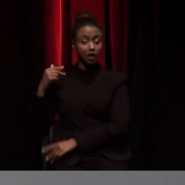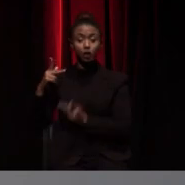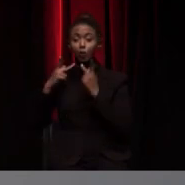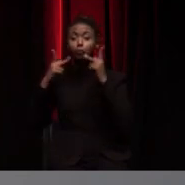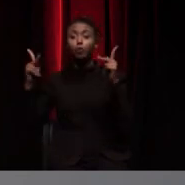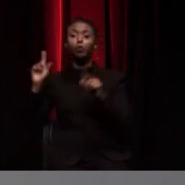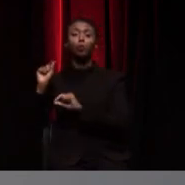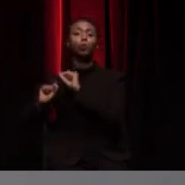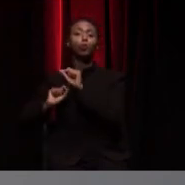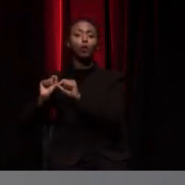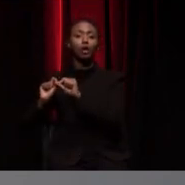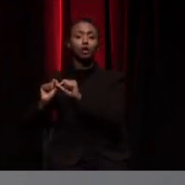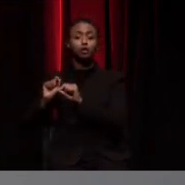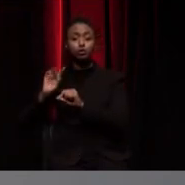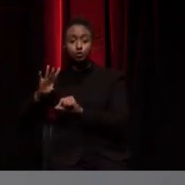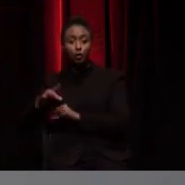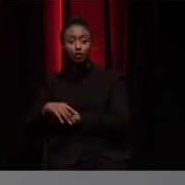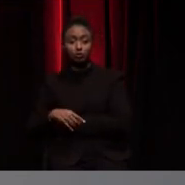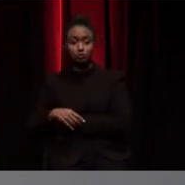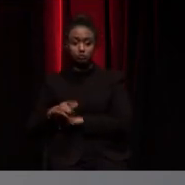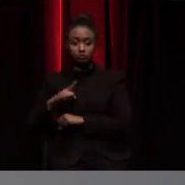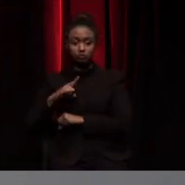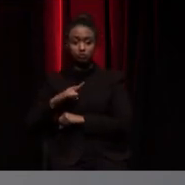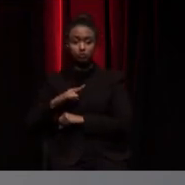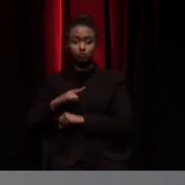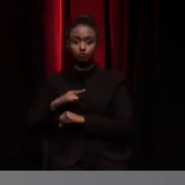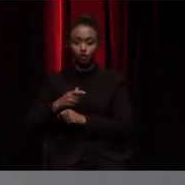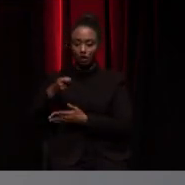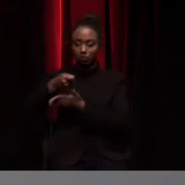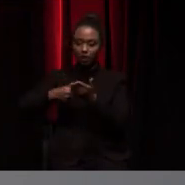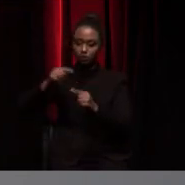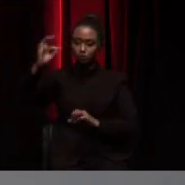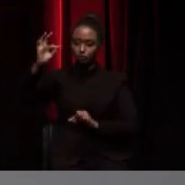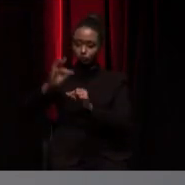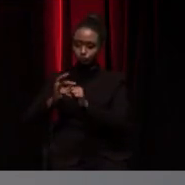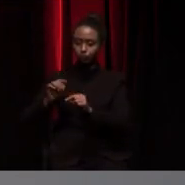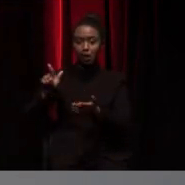to a guy selling newspaper centimeters